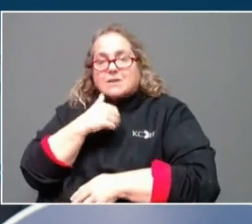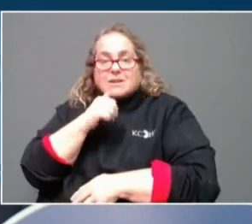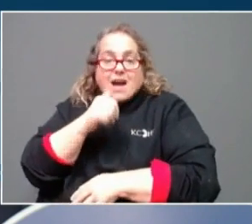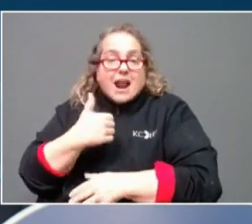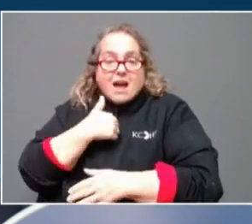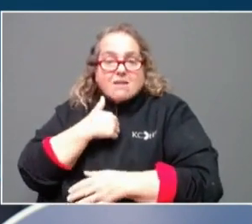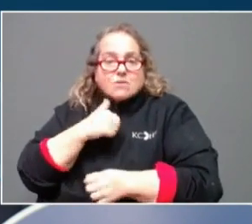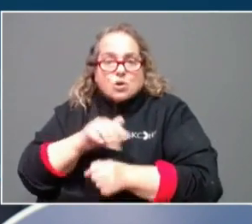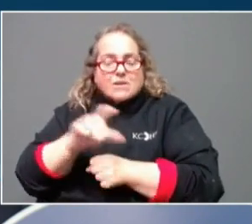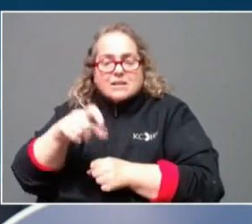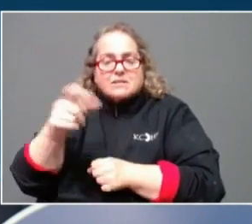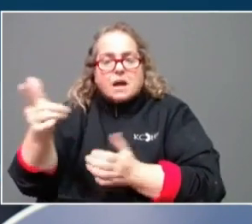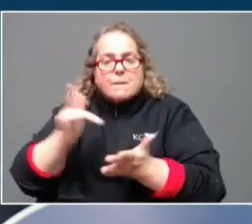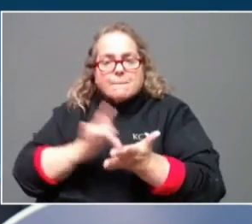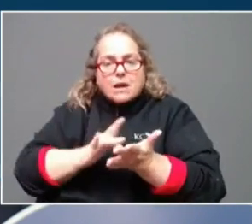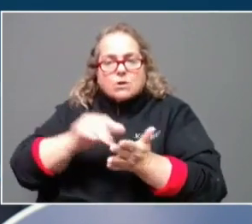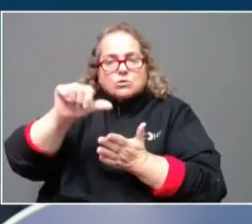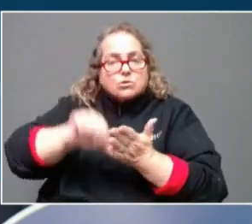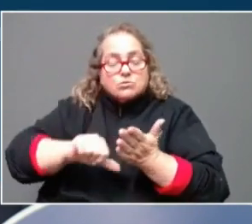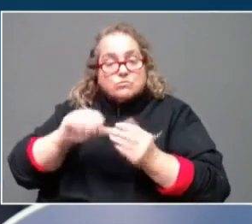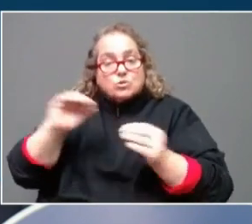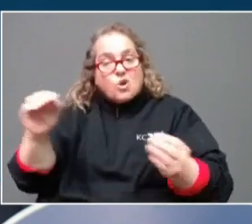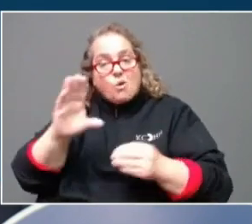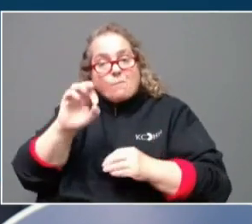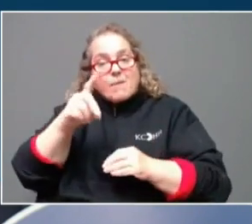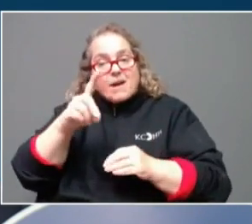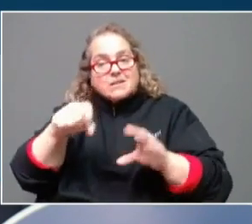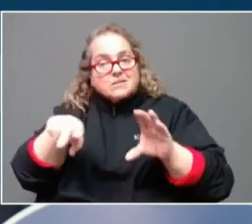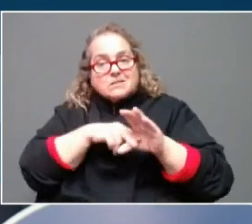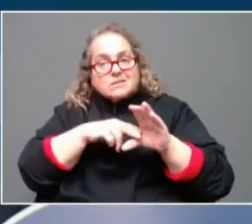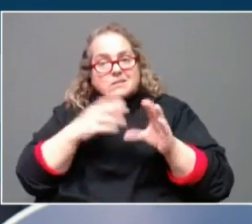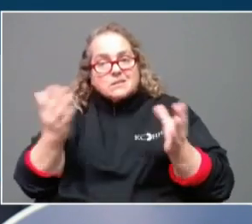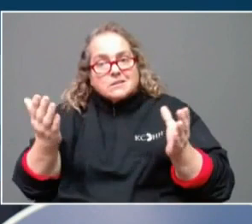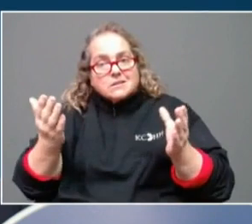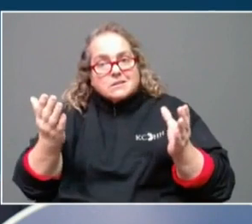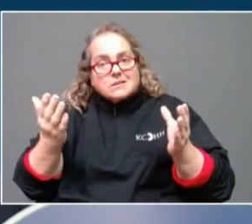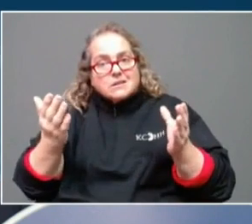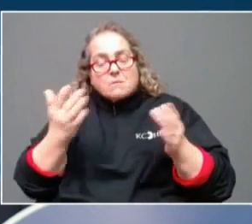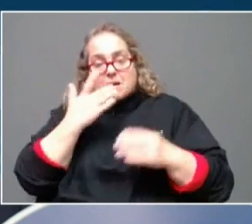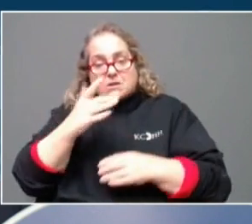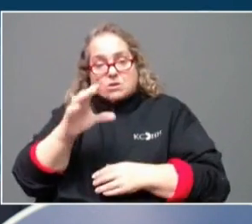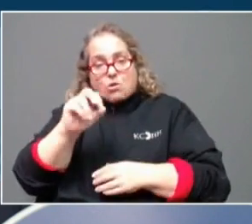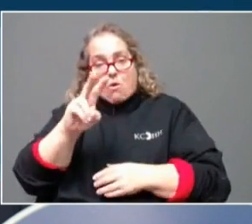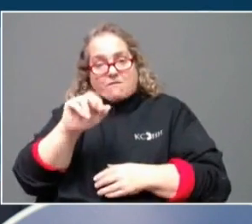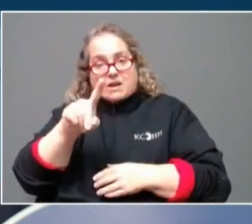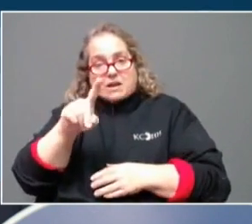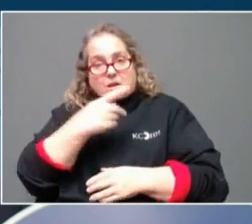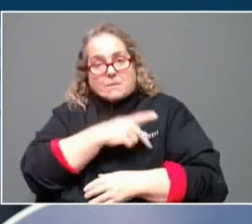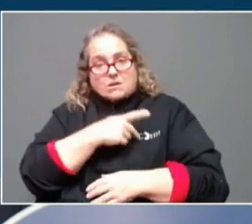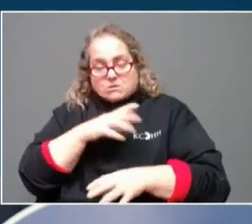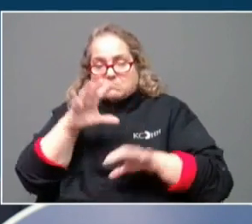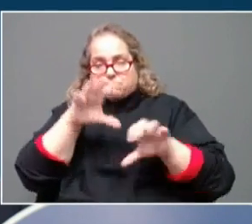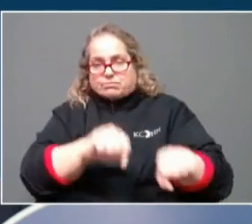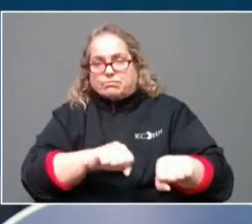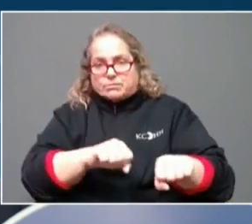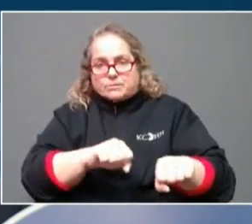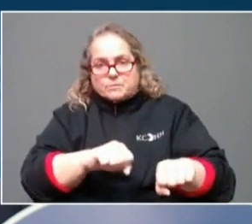don't have beds to go into at the hospital because the covid patients have occupied them and overwhelmingly it's unvaccinated individuals who are